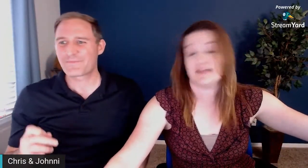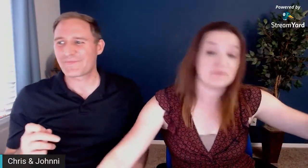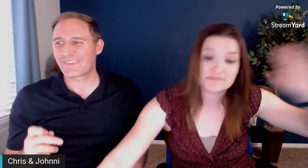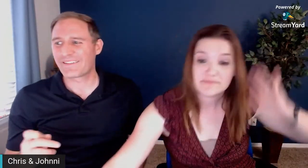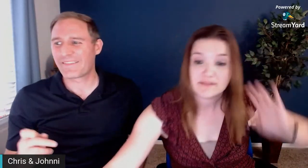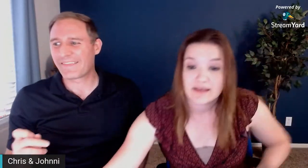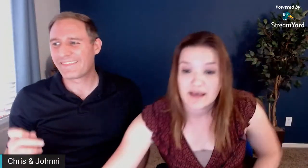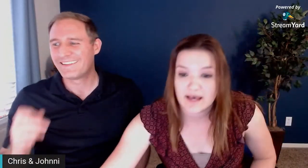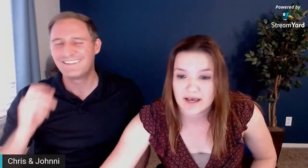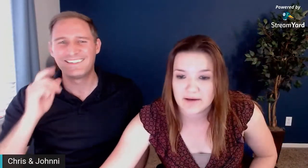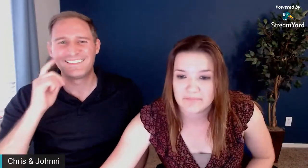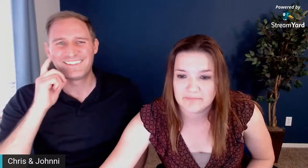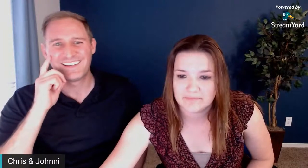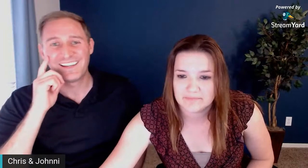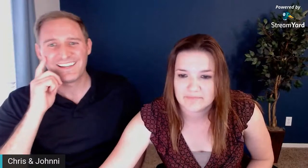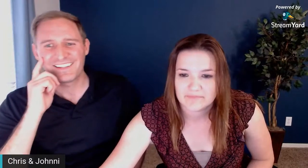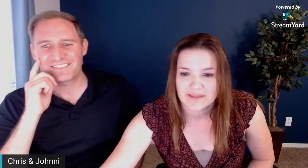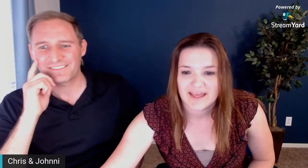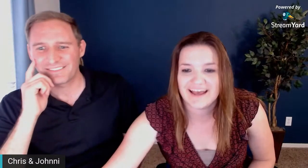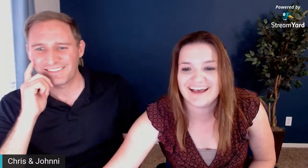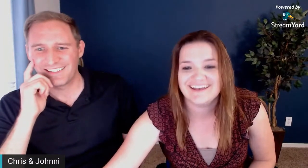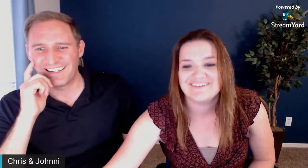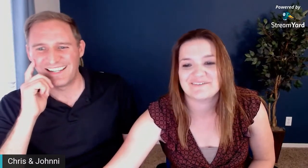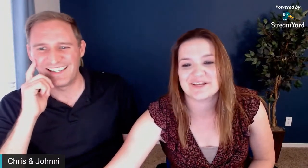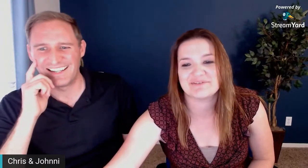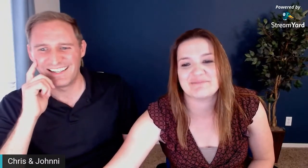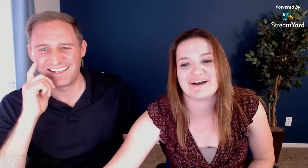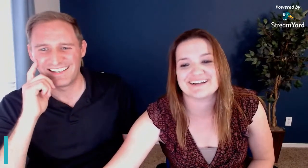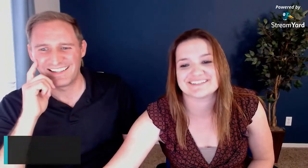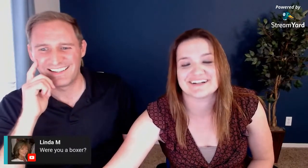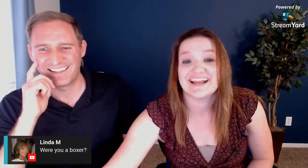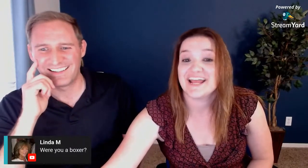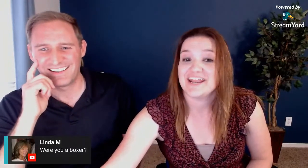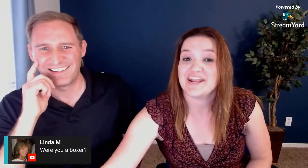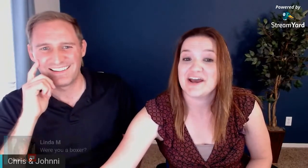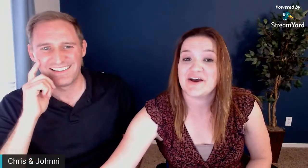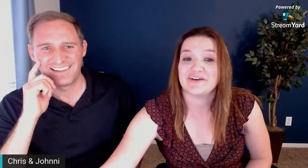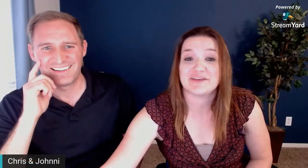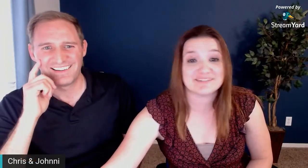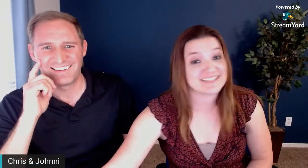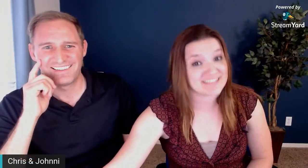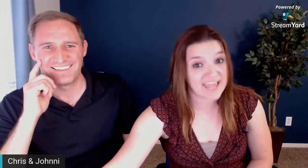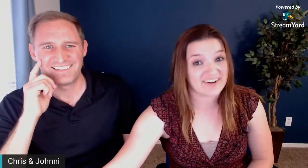anymore um were you a boxer no he was a skater